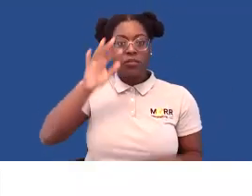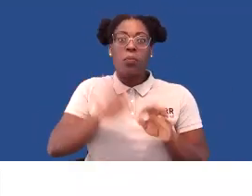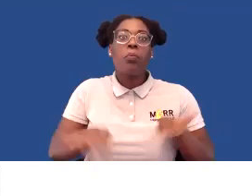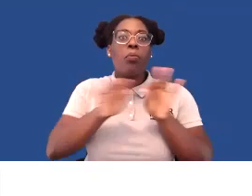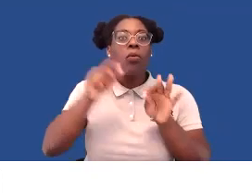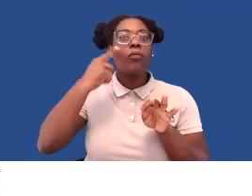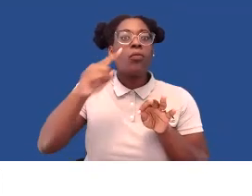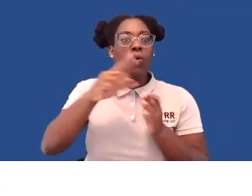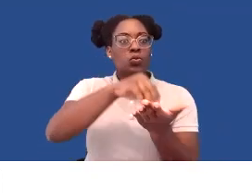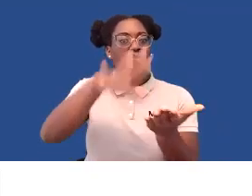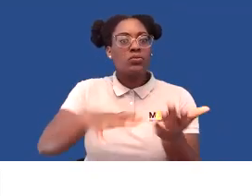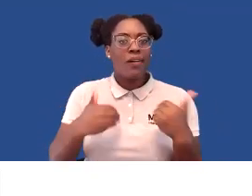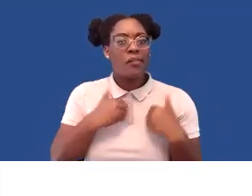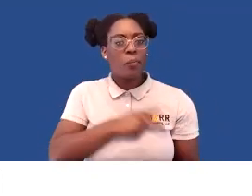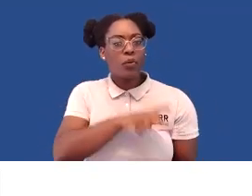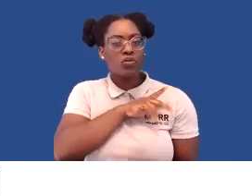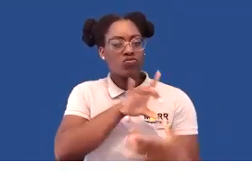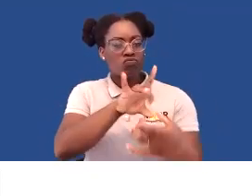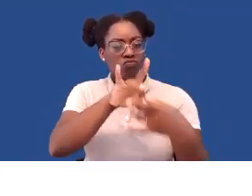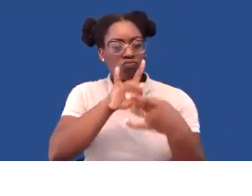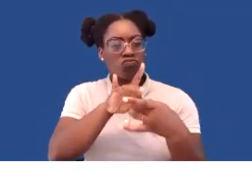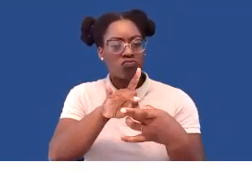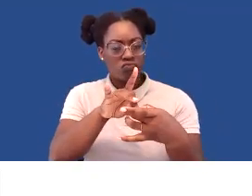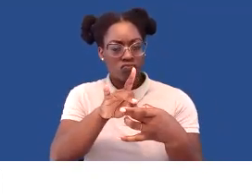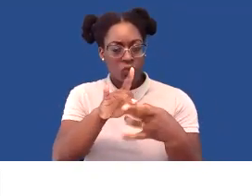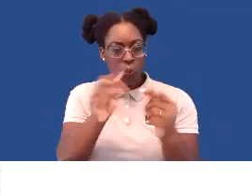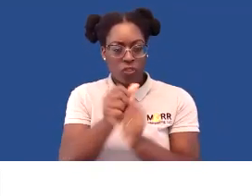It helps maintain that social aspect and rapport building